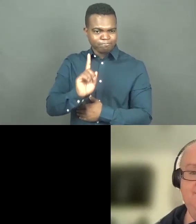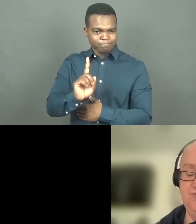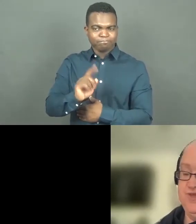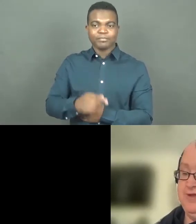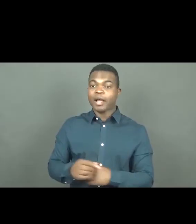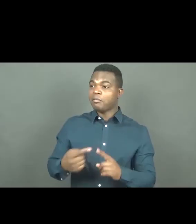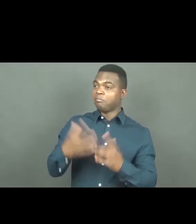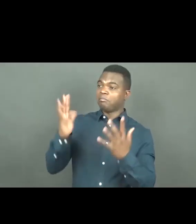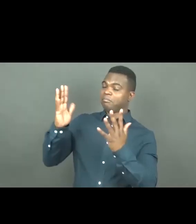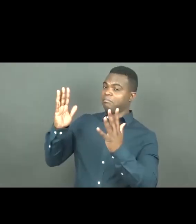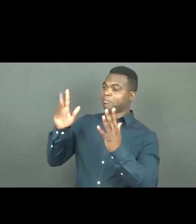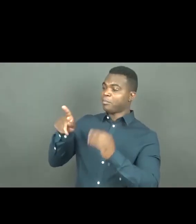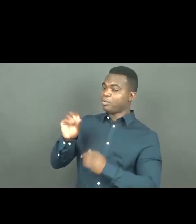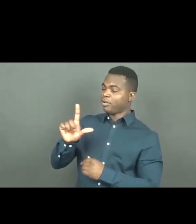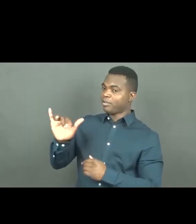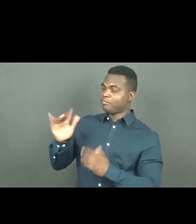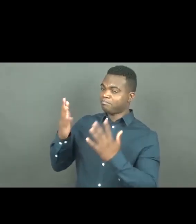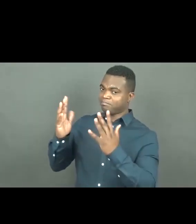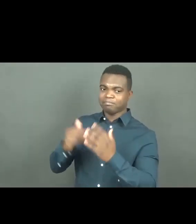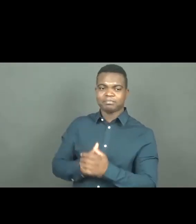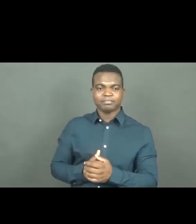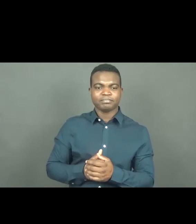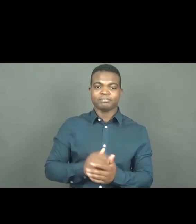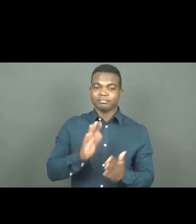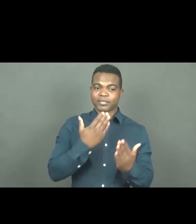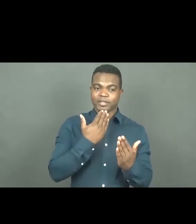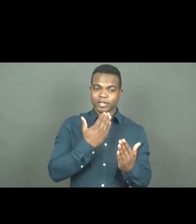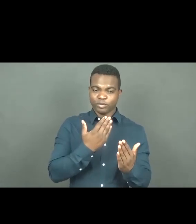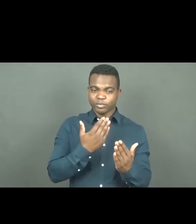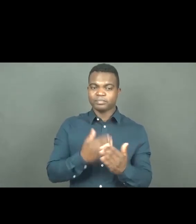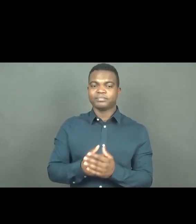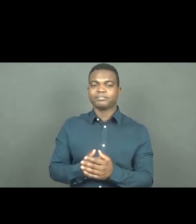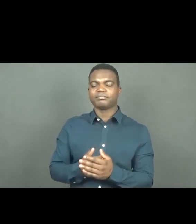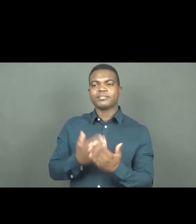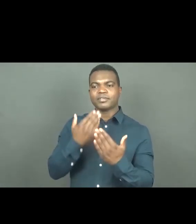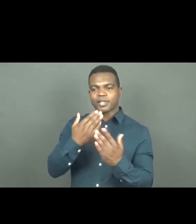for sharing your distinct perspective on the issue of disability data and joining us in the